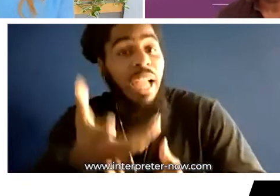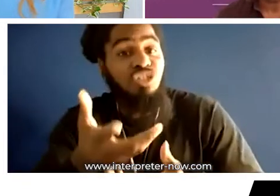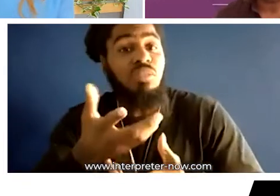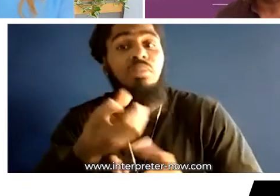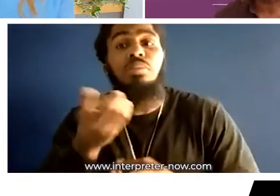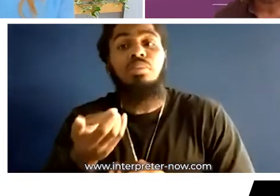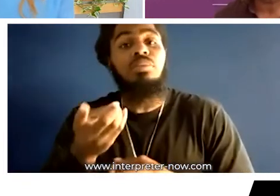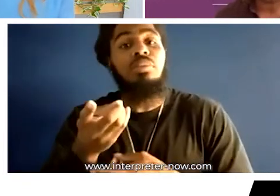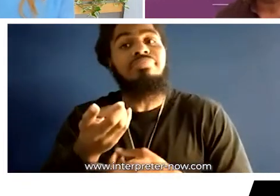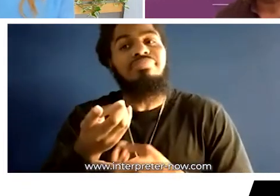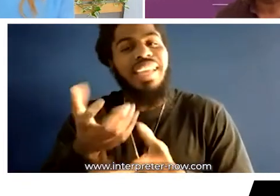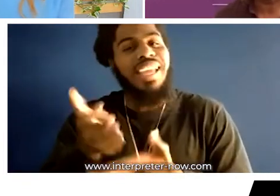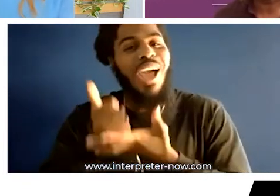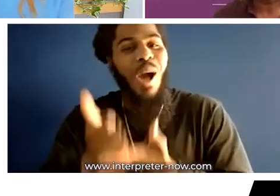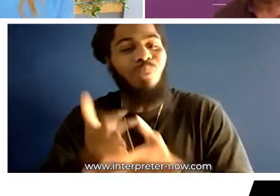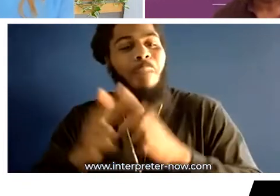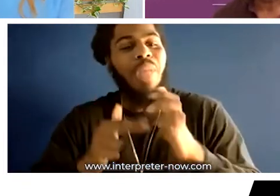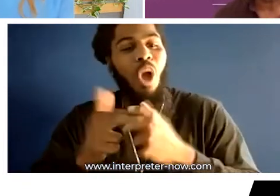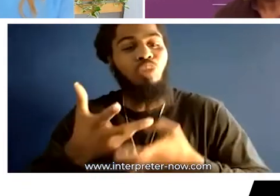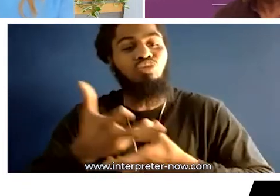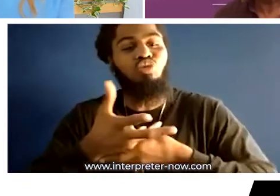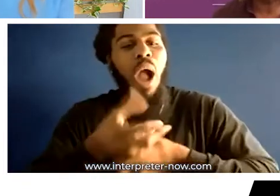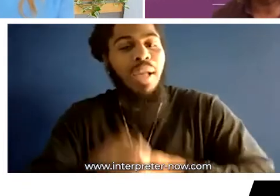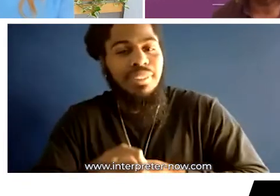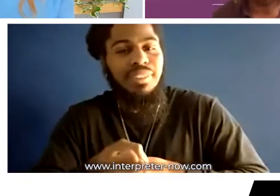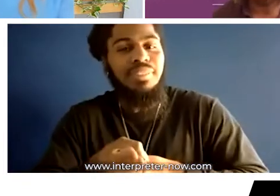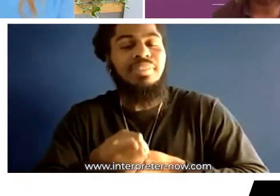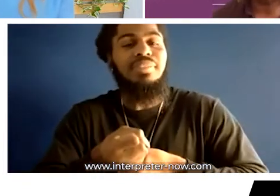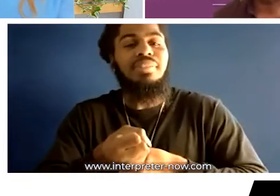of trust, a greater level of connectivity, and resonance to the information that's being